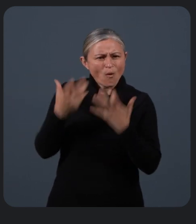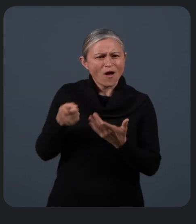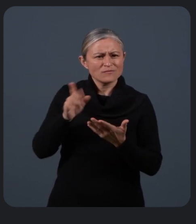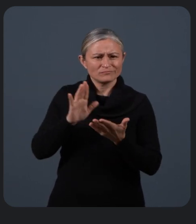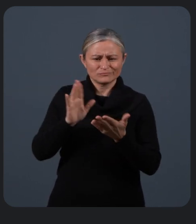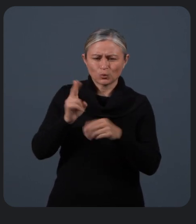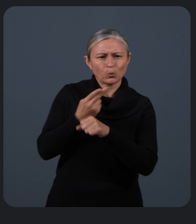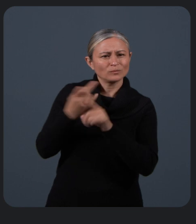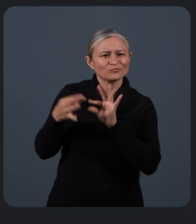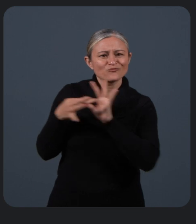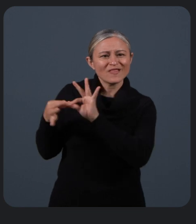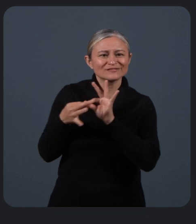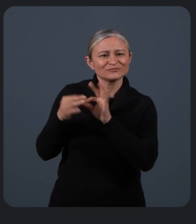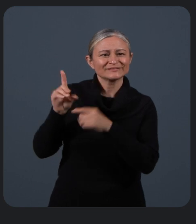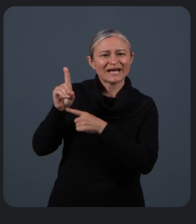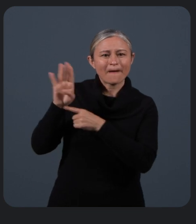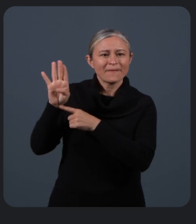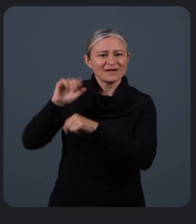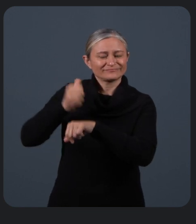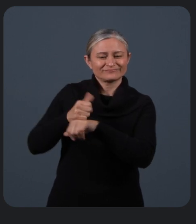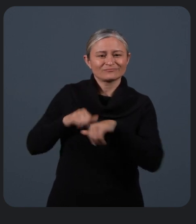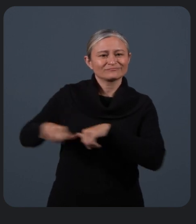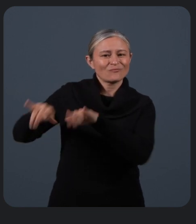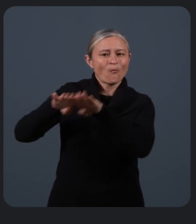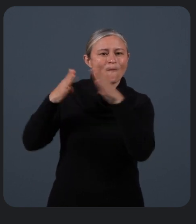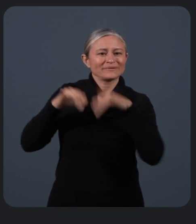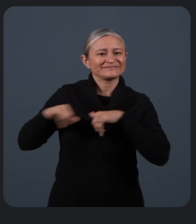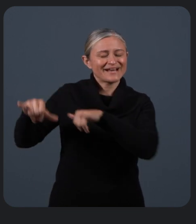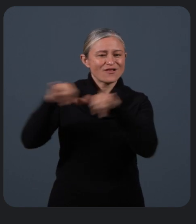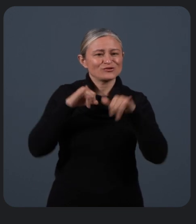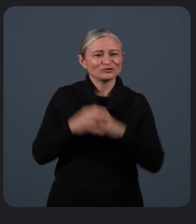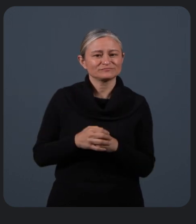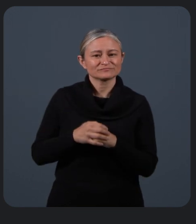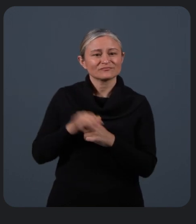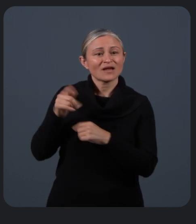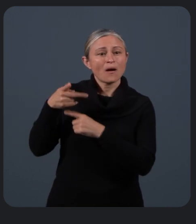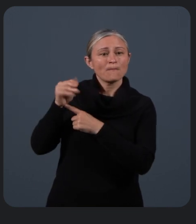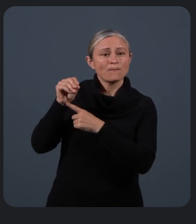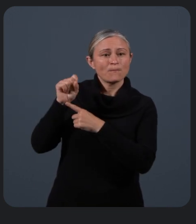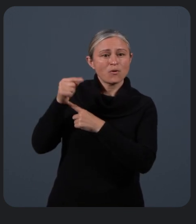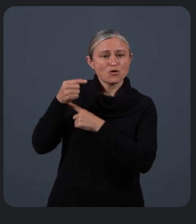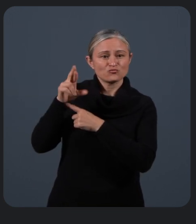based on an open standard. PostgreSQL is a great fit because it's